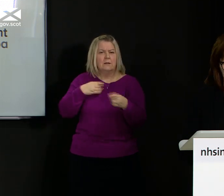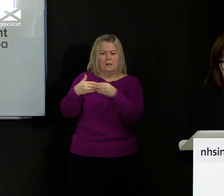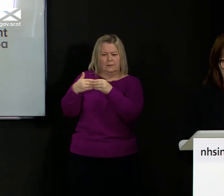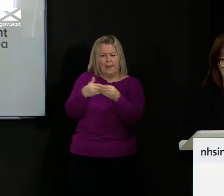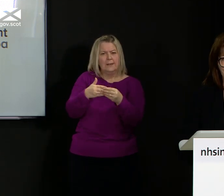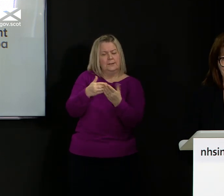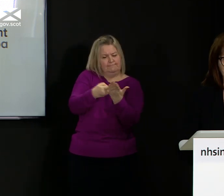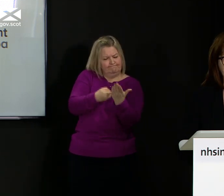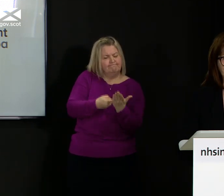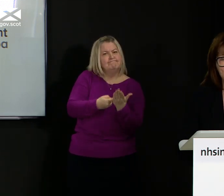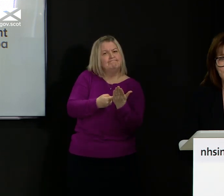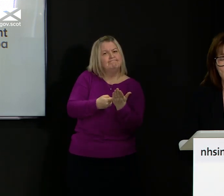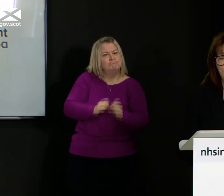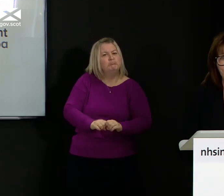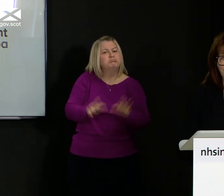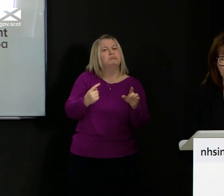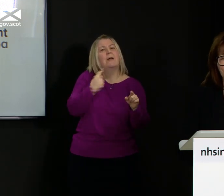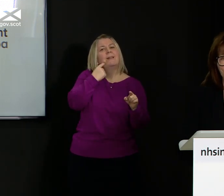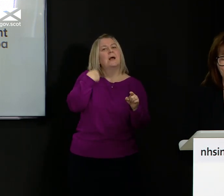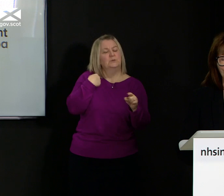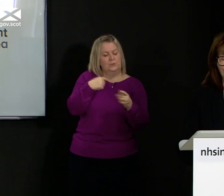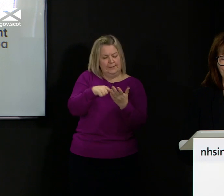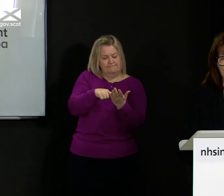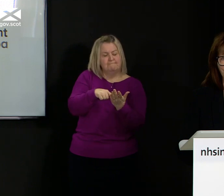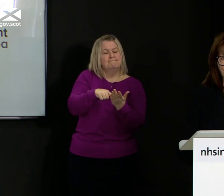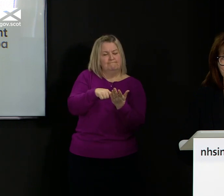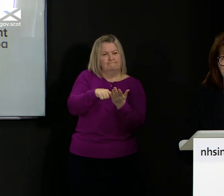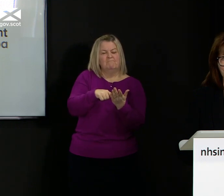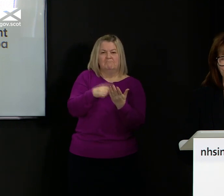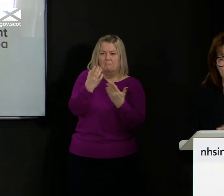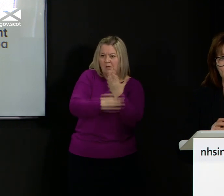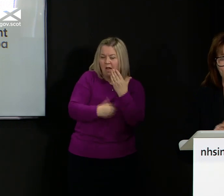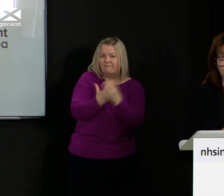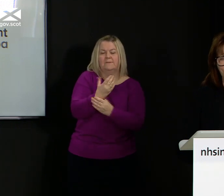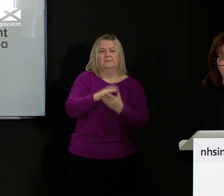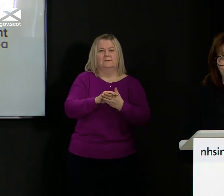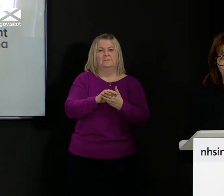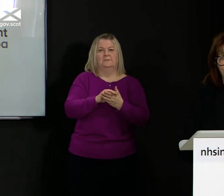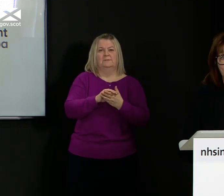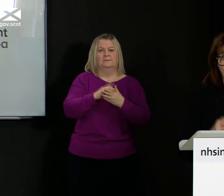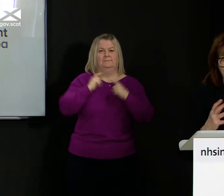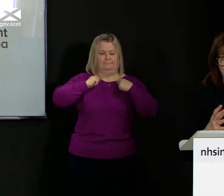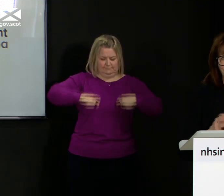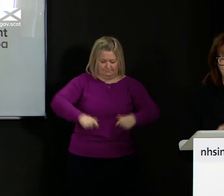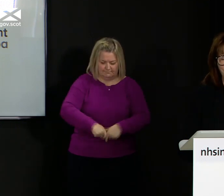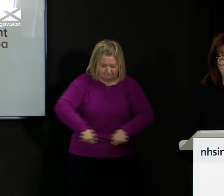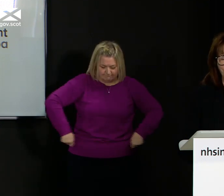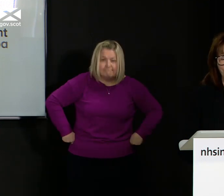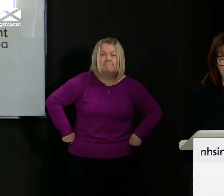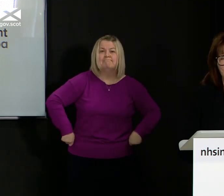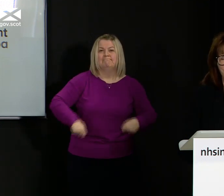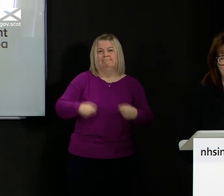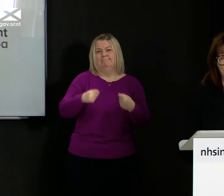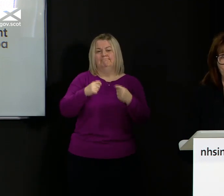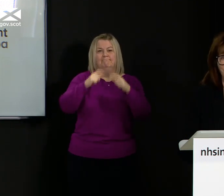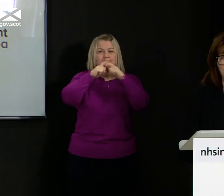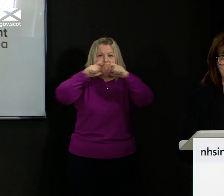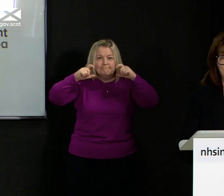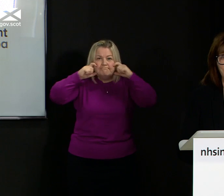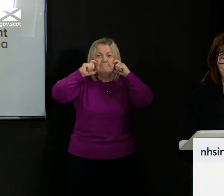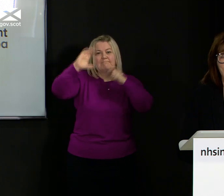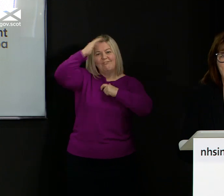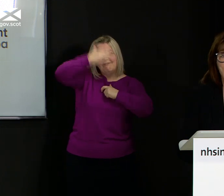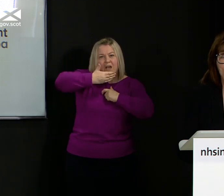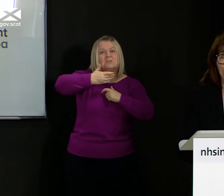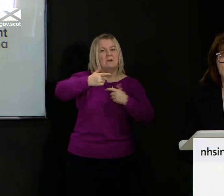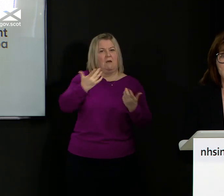week. That covers everything from gloves, to aprons, to the face fit mask and visors.